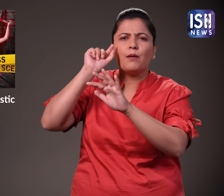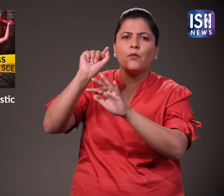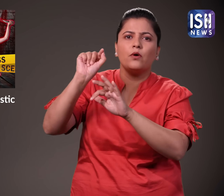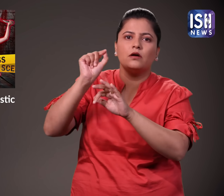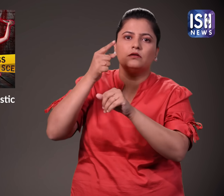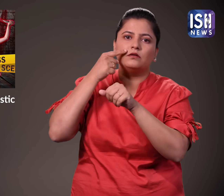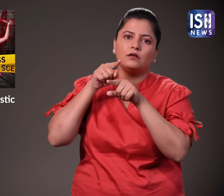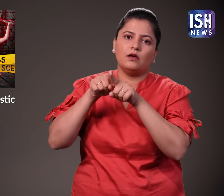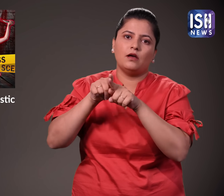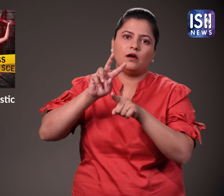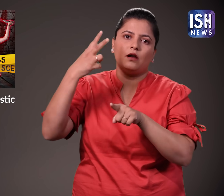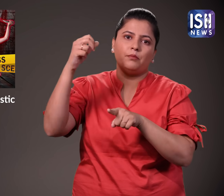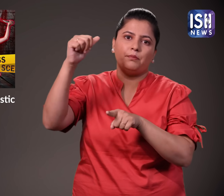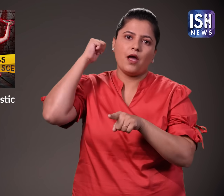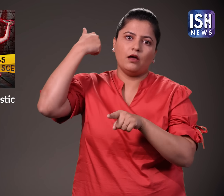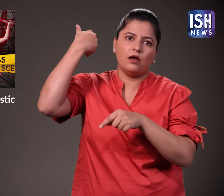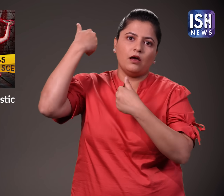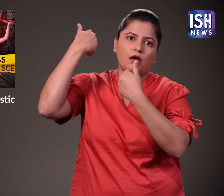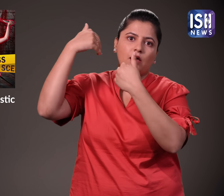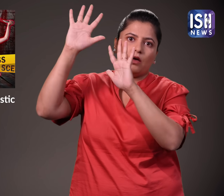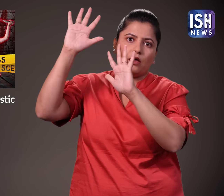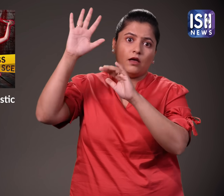But why? She was having an affair and fled with her boyfriend.